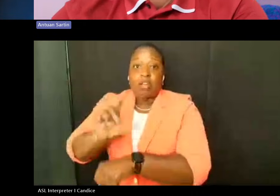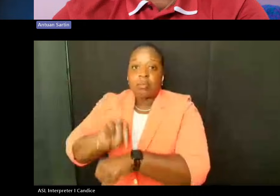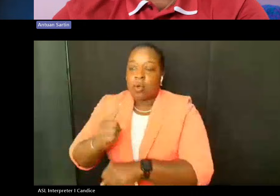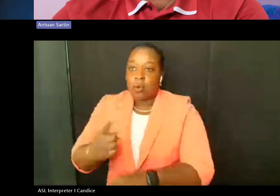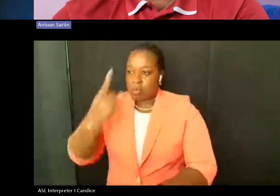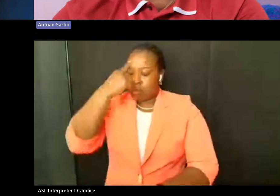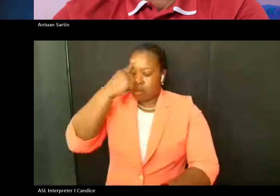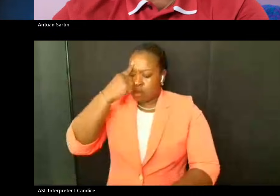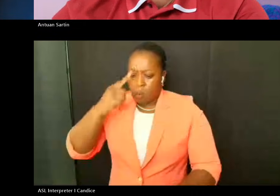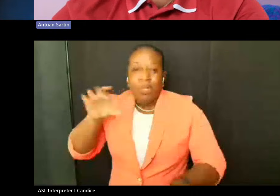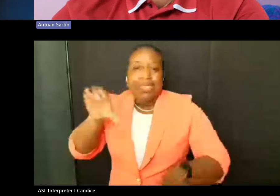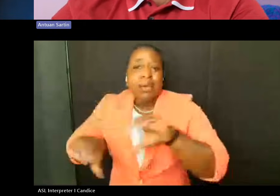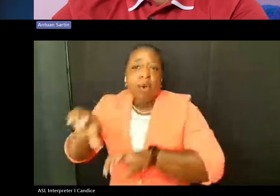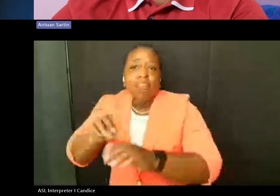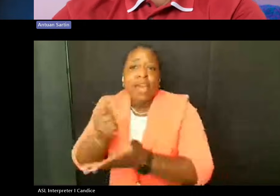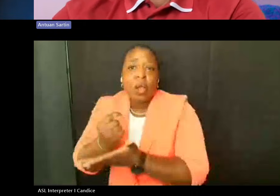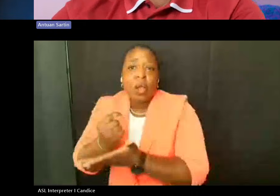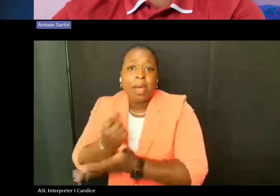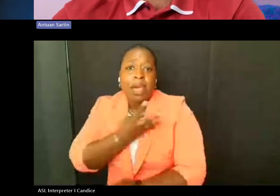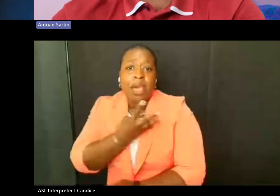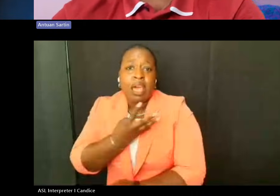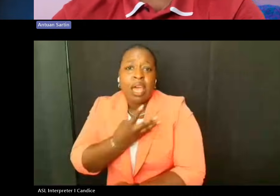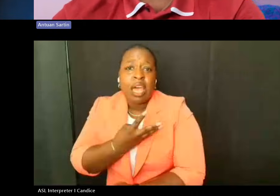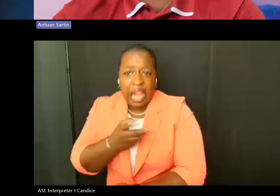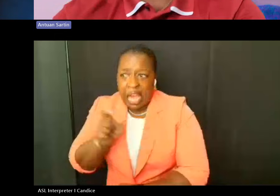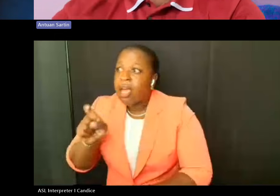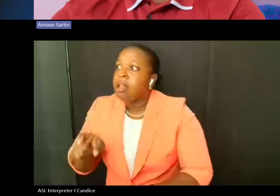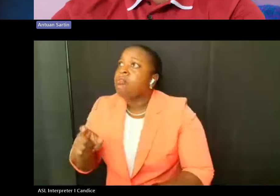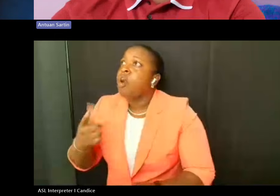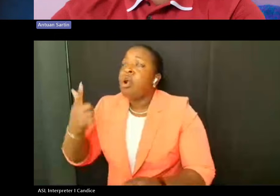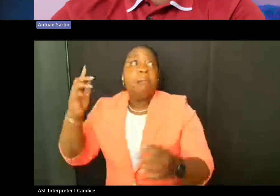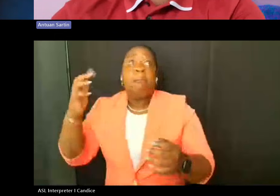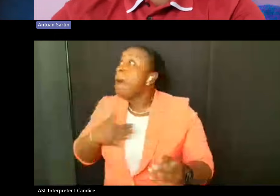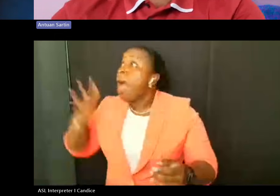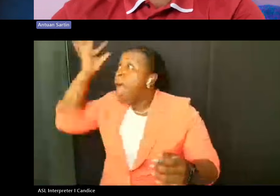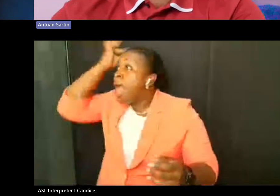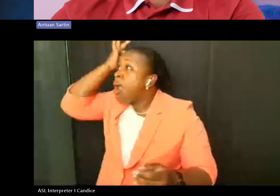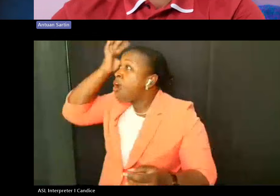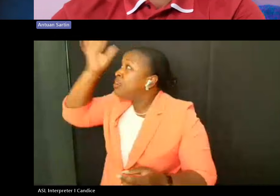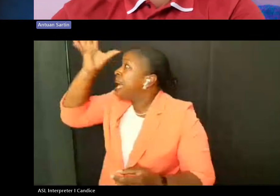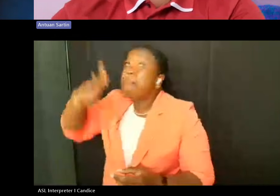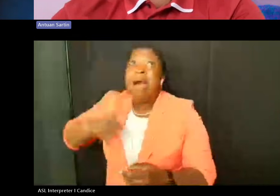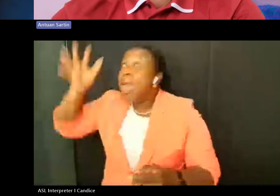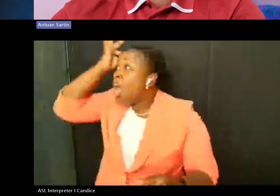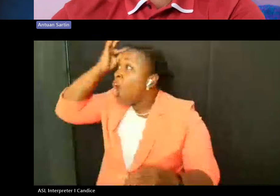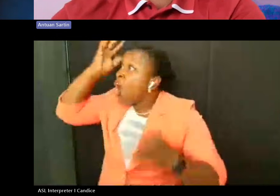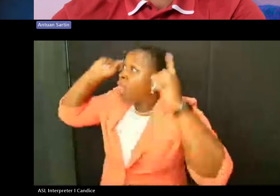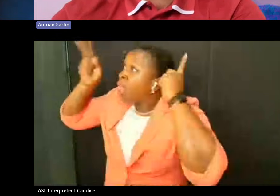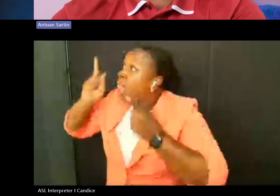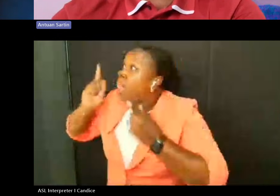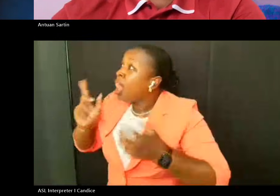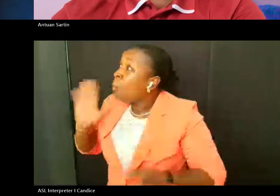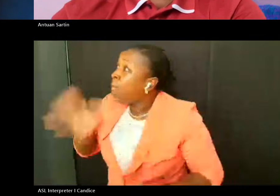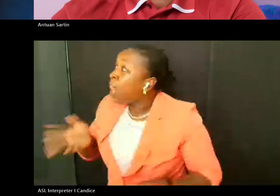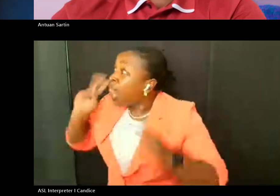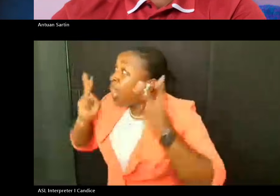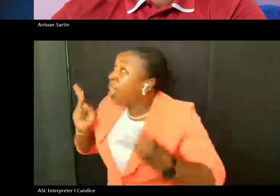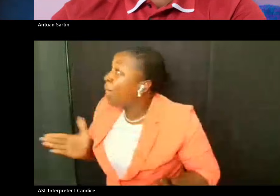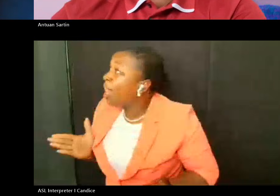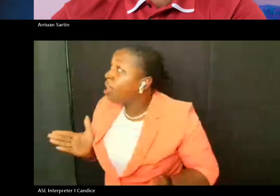her hair. But me trying to get her to understand that this can change your life for longevity,